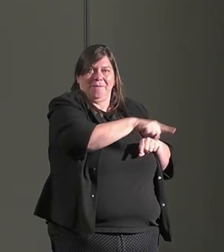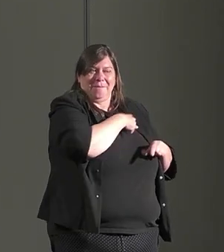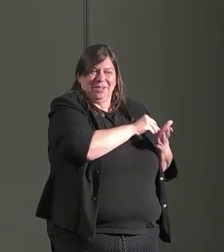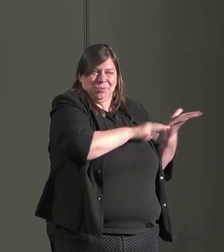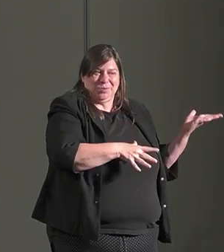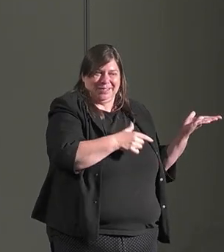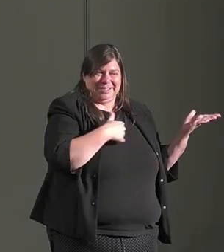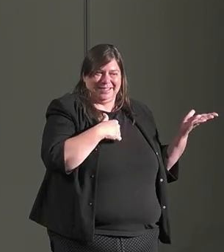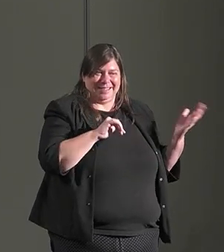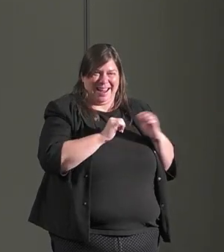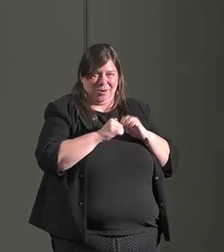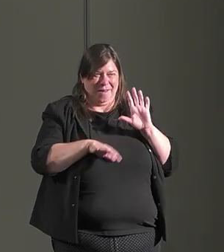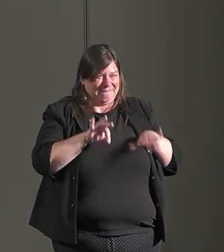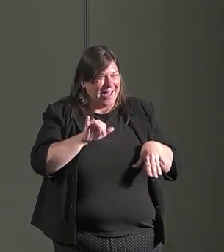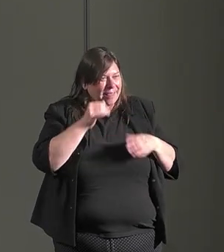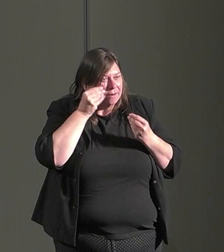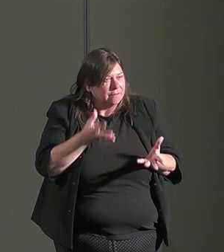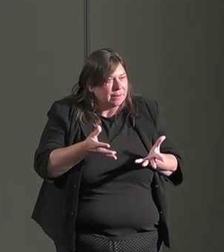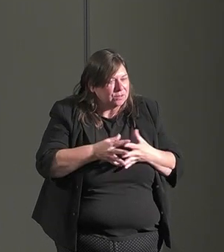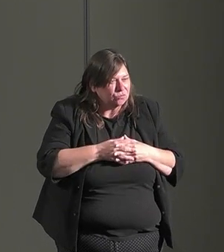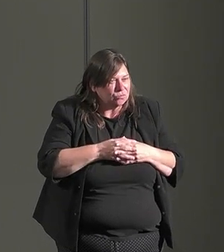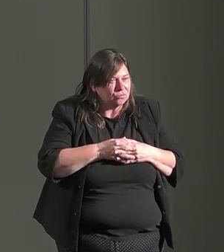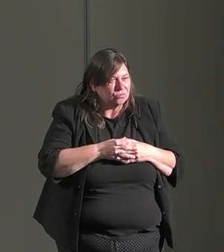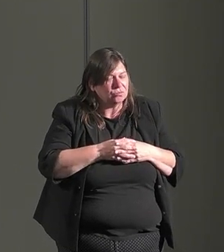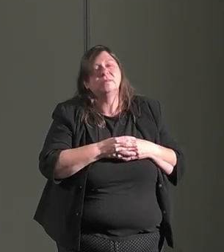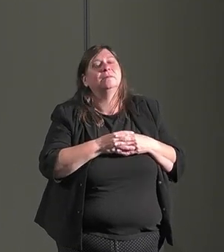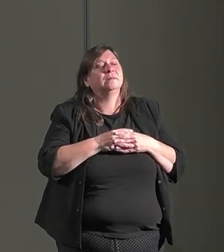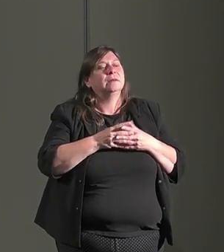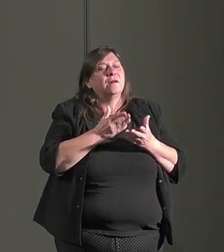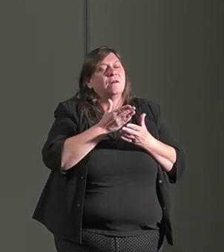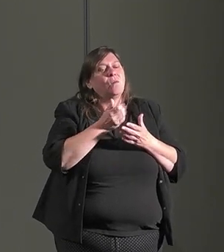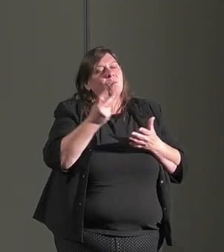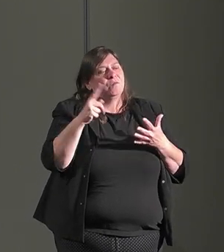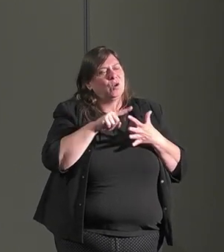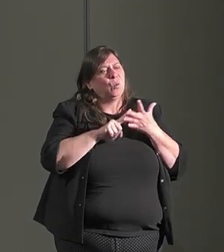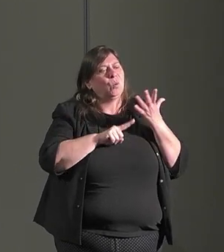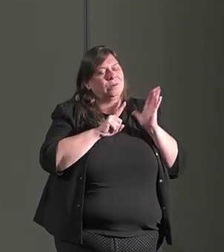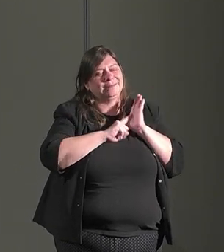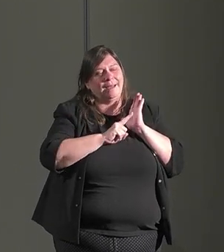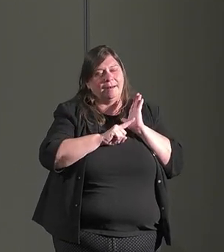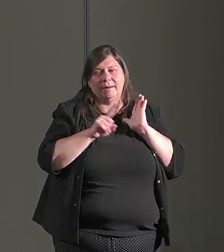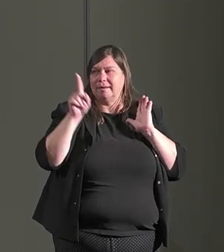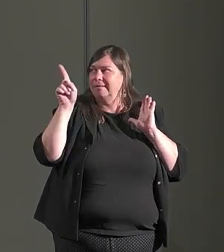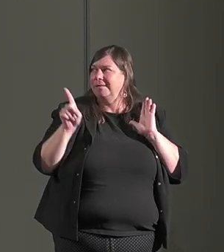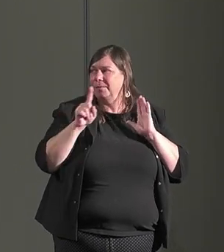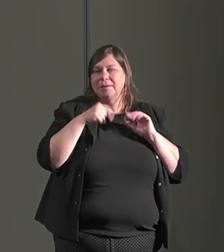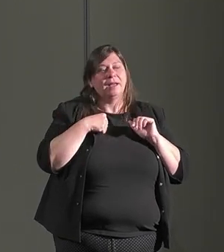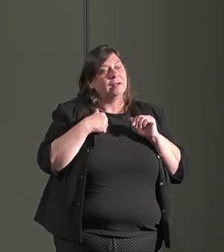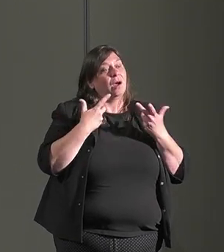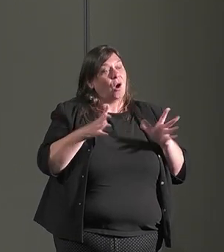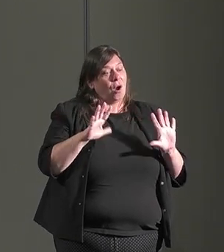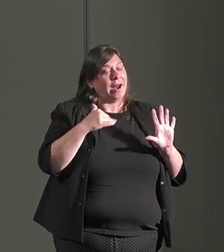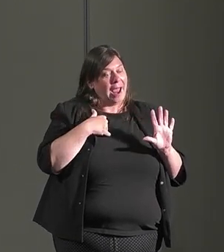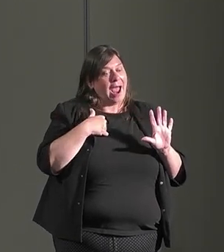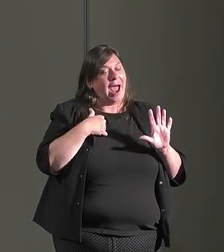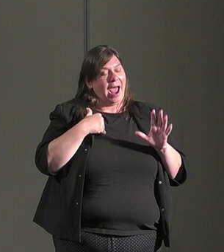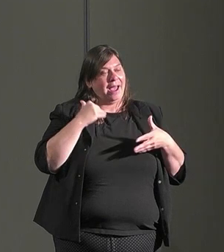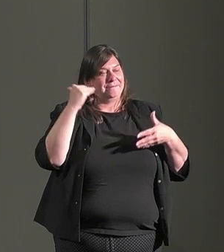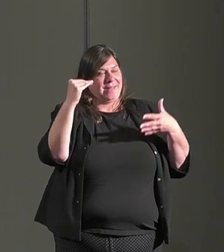do I find the information? A couple points came out on the screen existing guidelines mean little